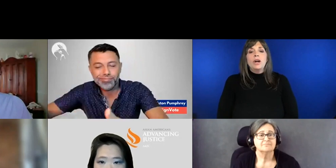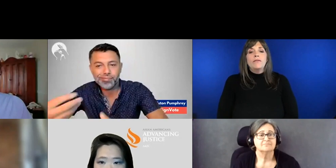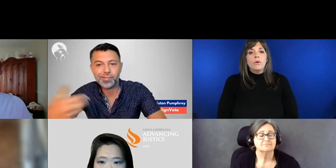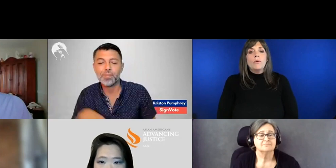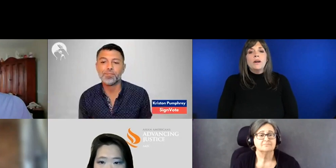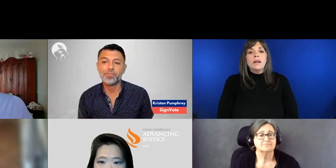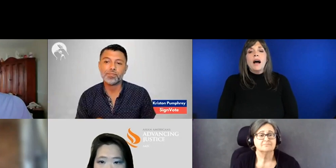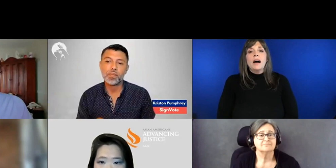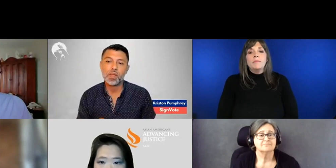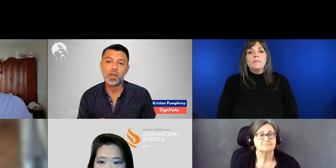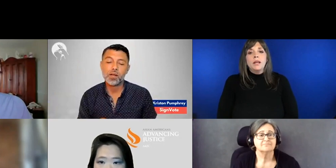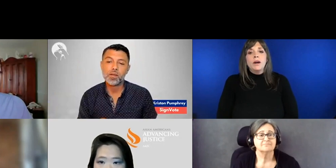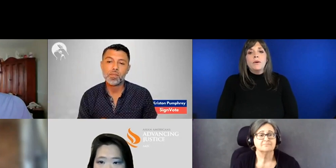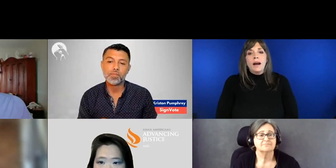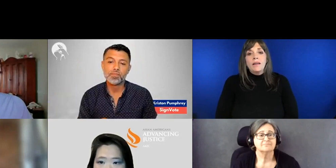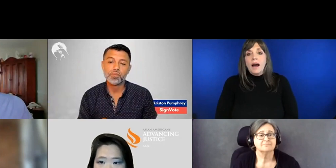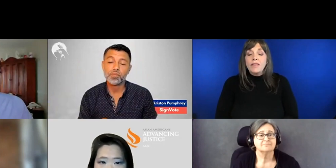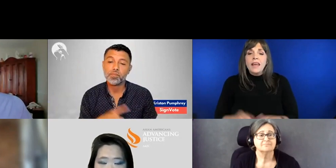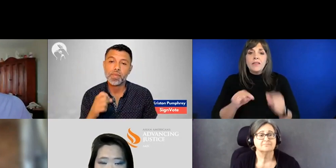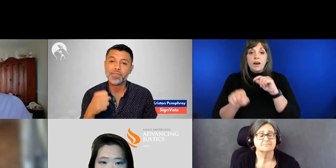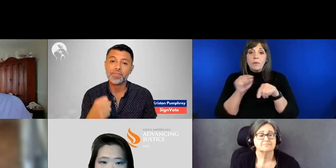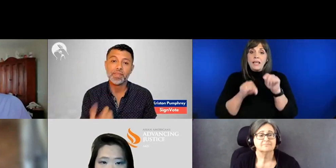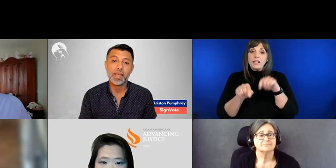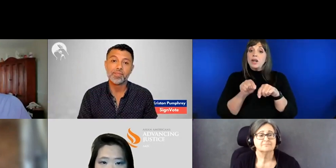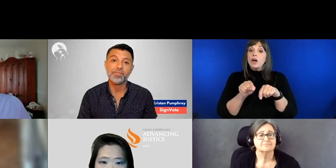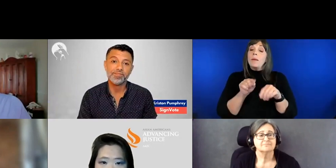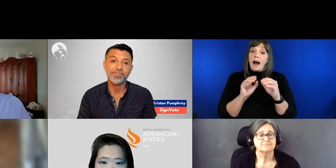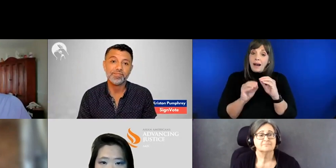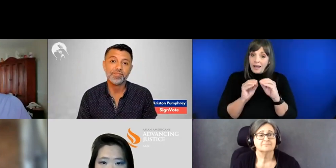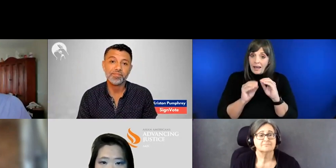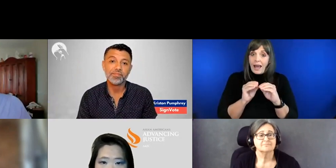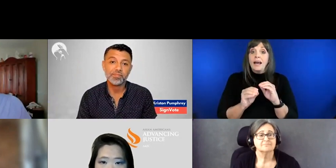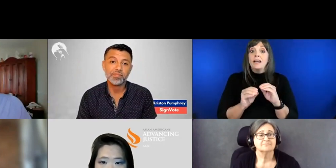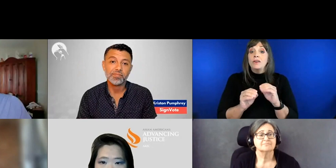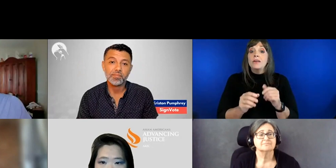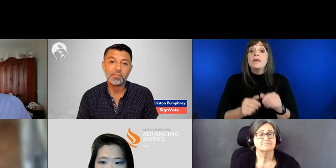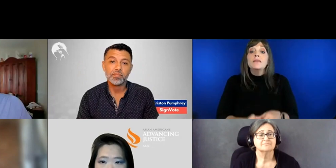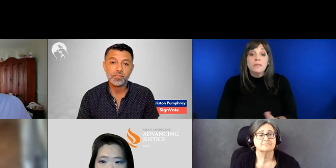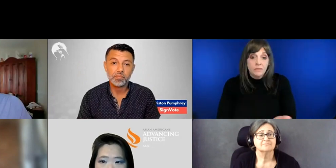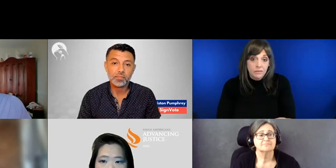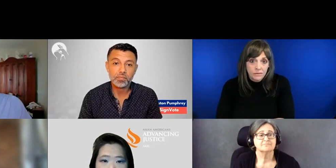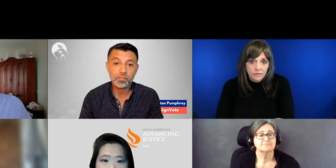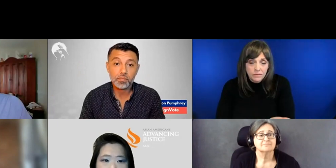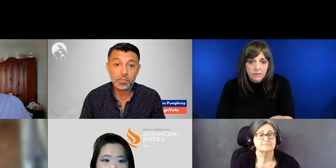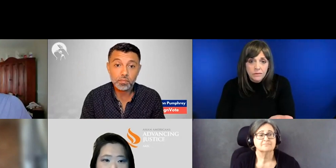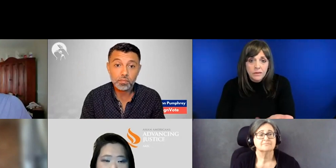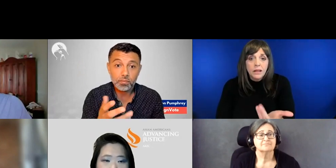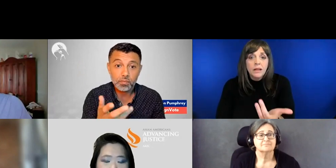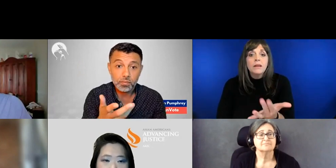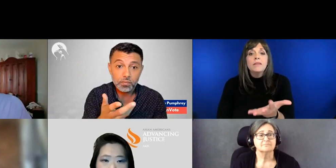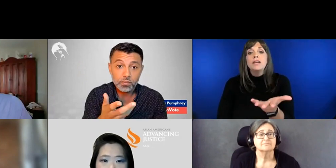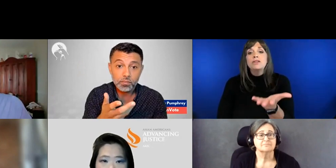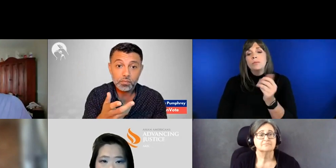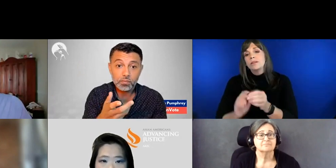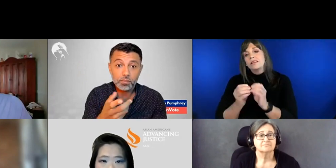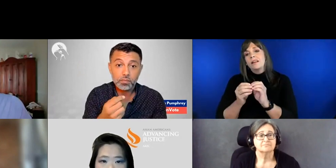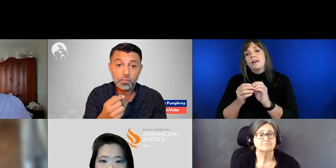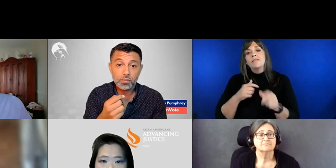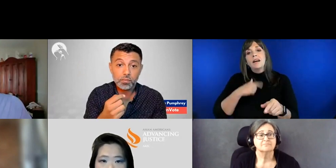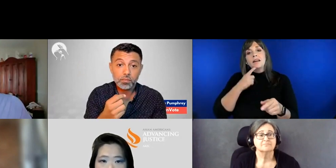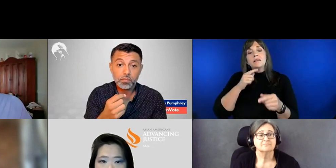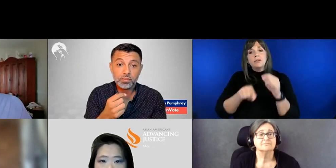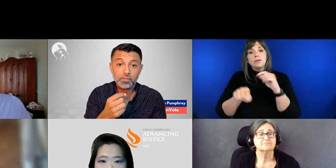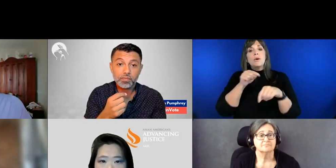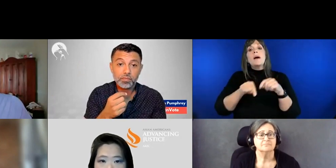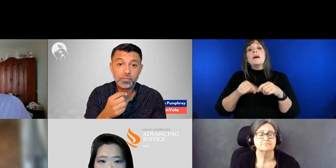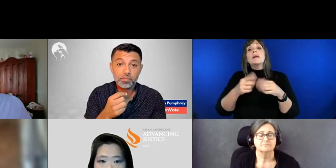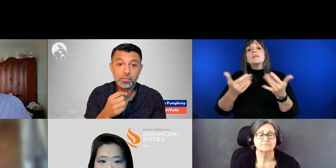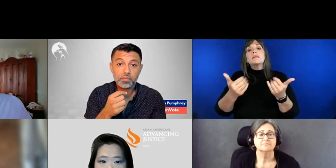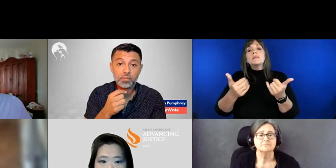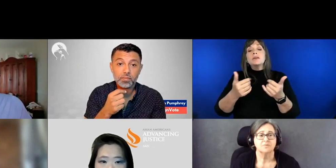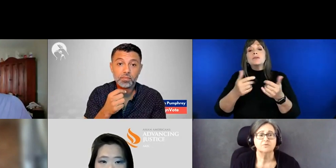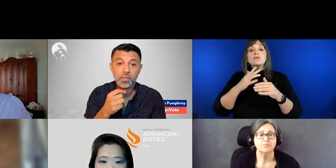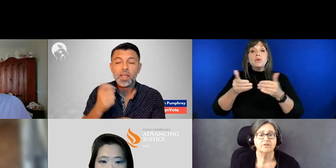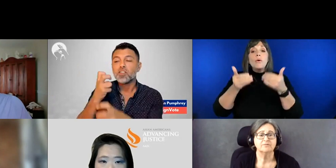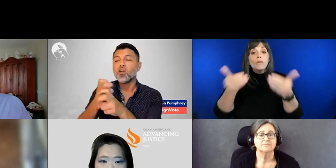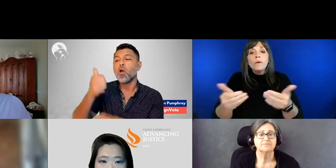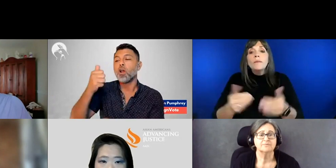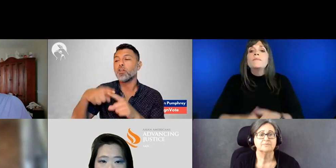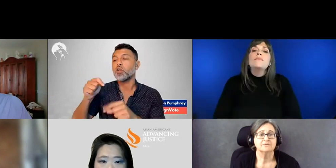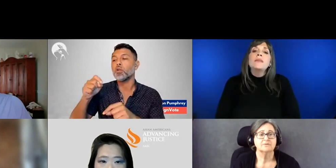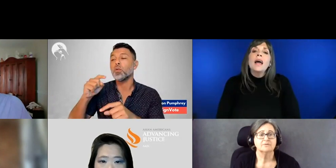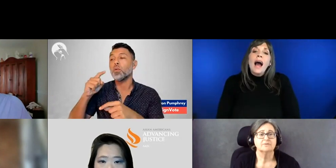To go forward, I think that we need to go back and -- the interpreter is clarifying.